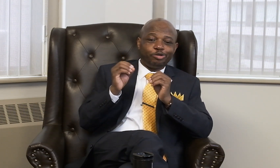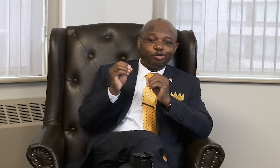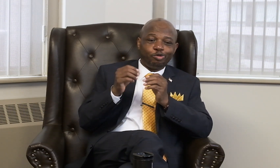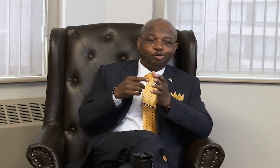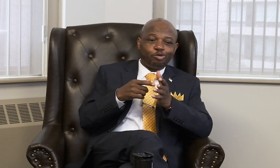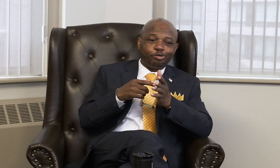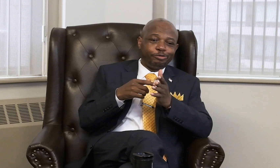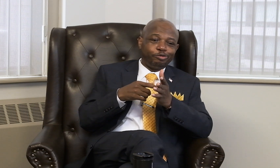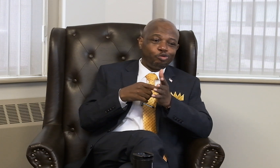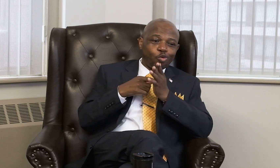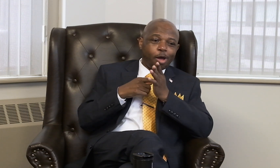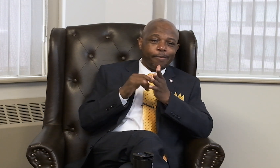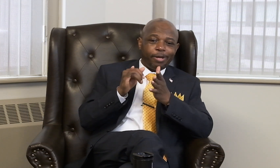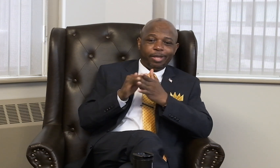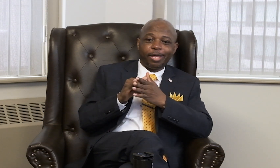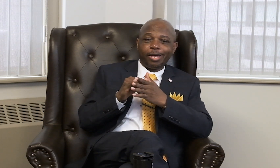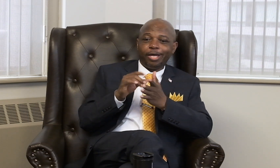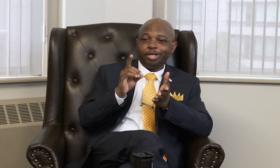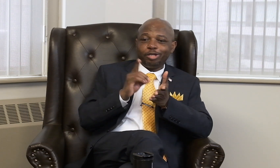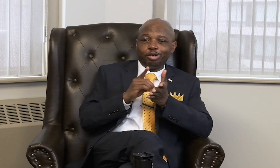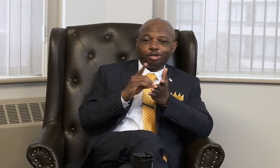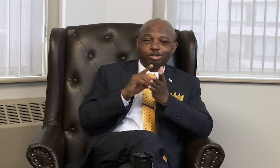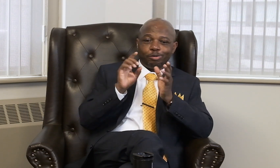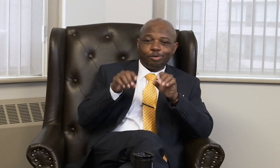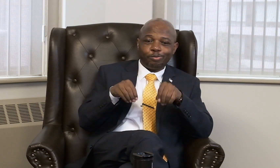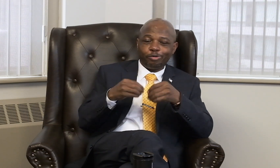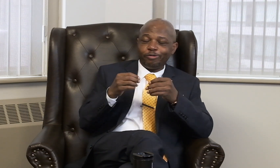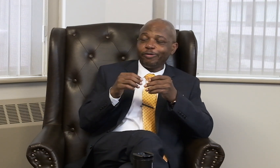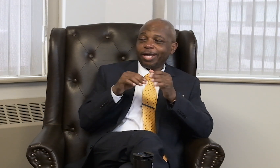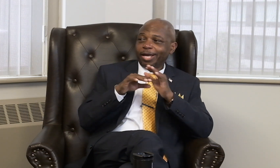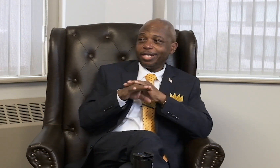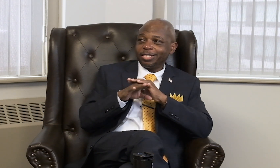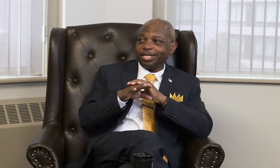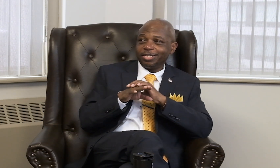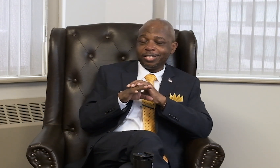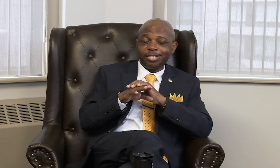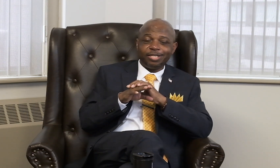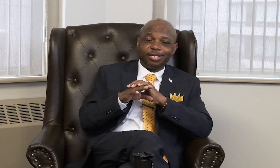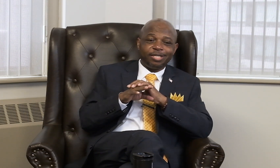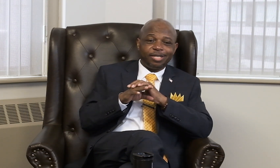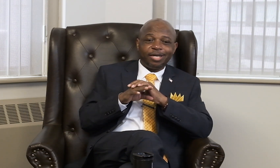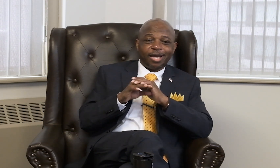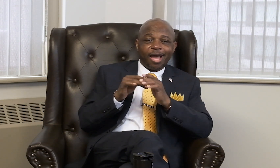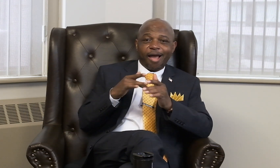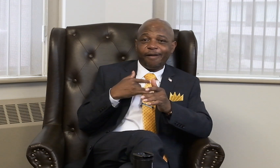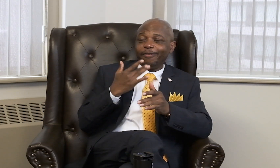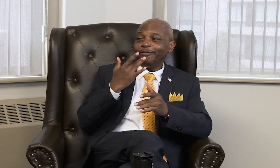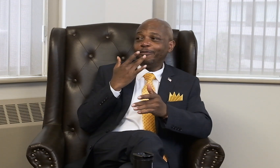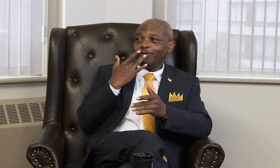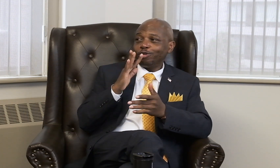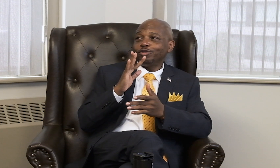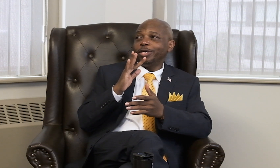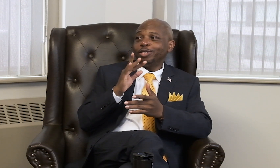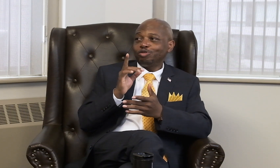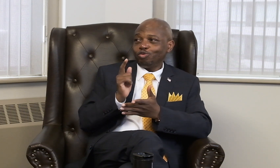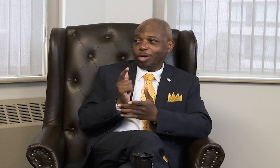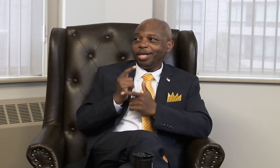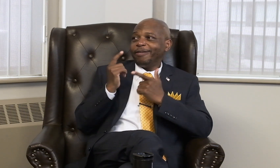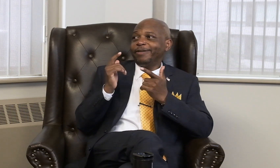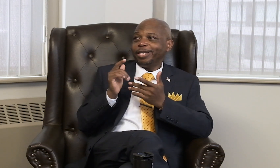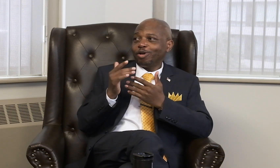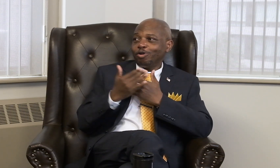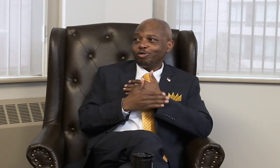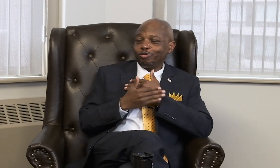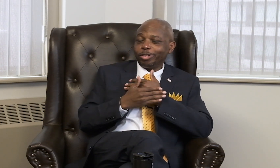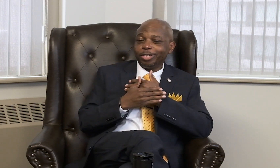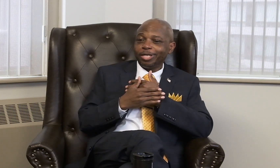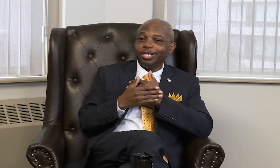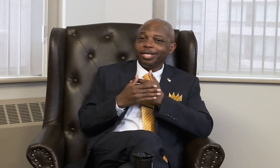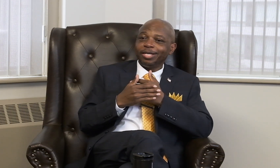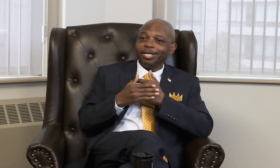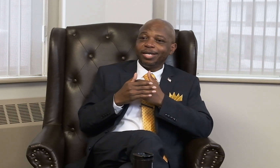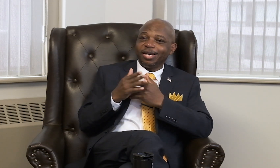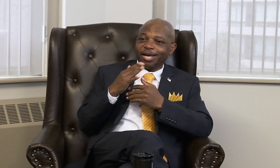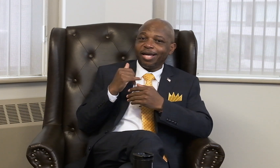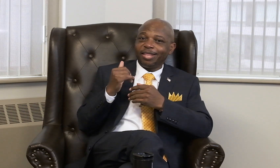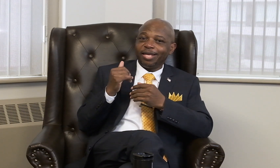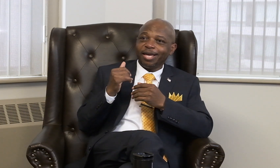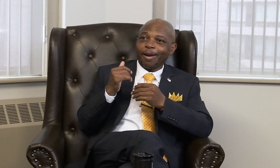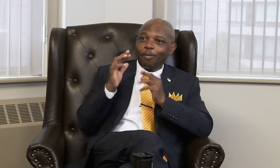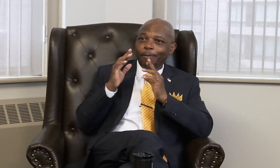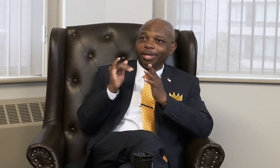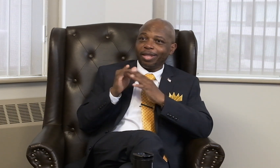provision of access. I am fortunate to live here in a country that provides me with that